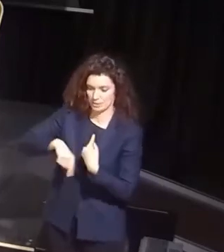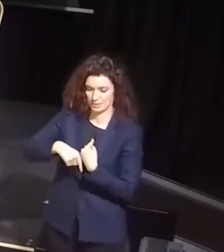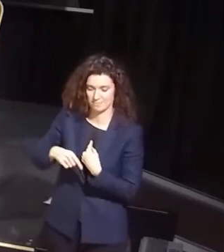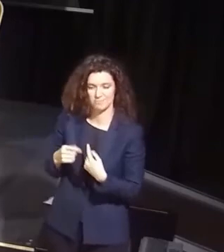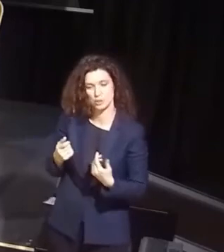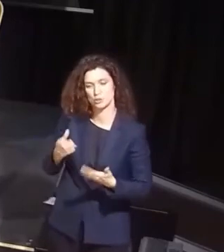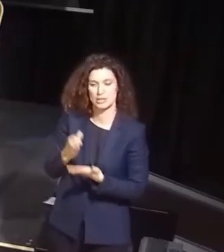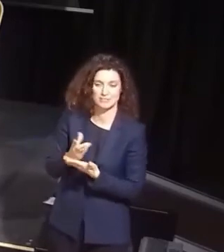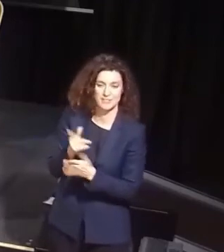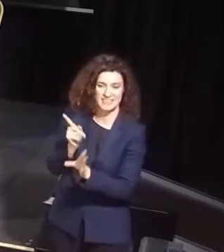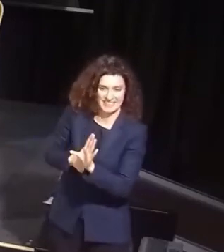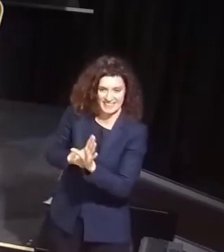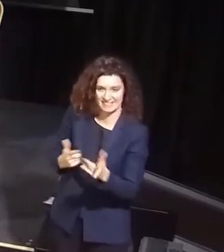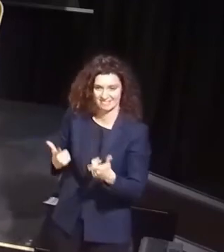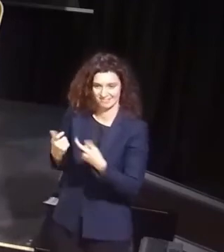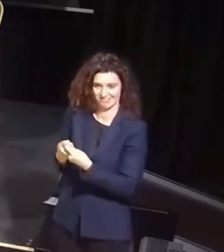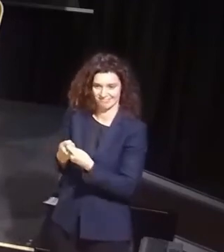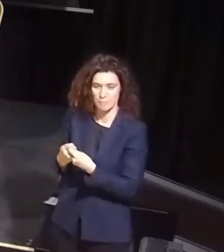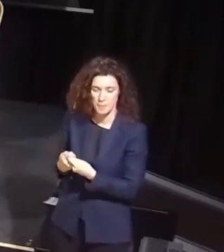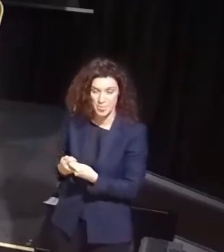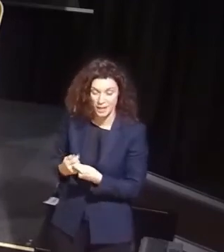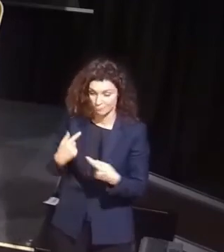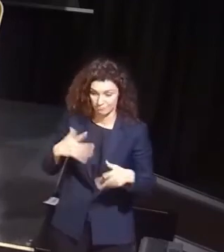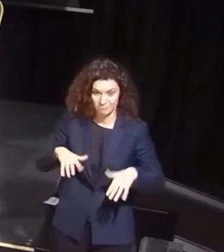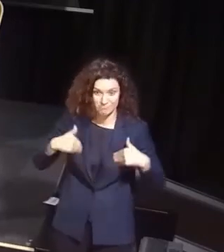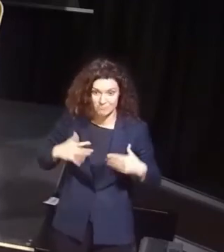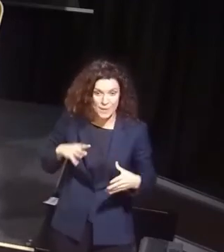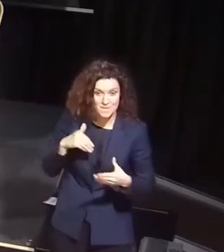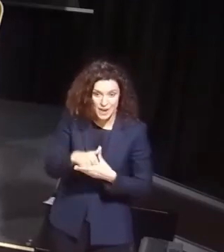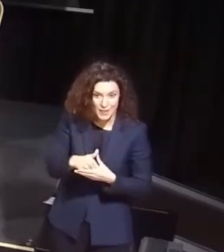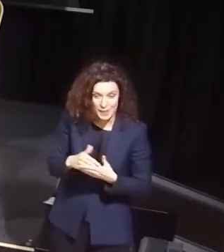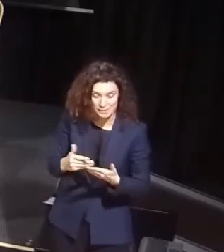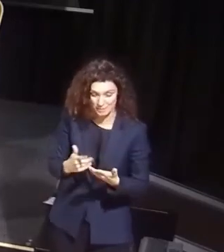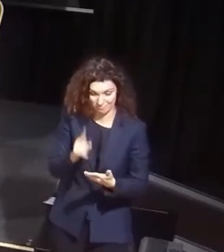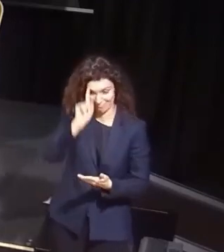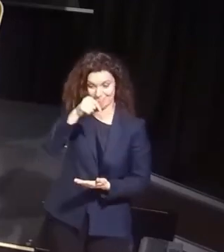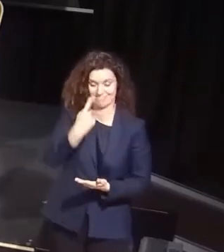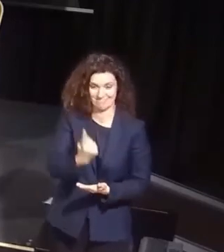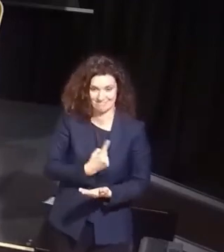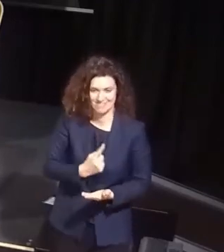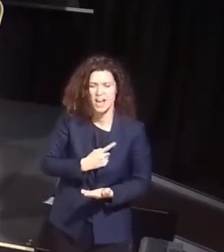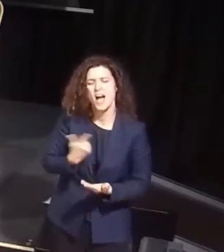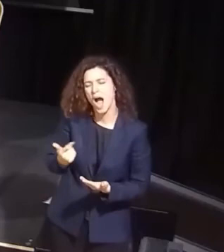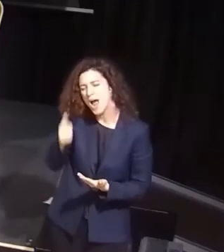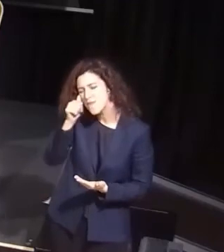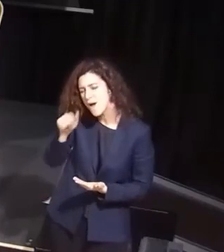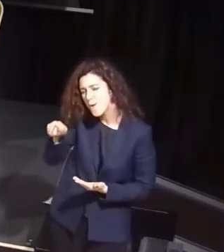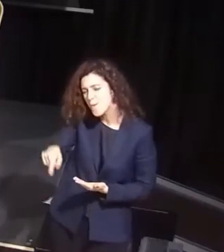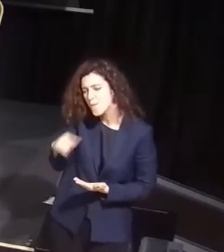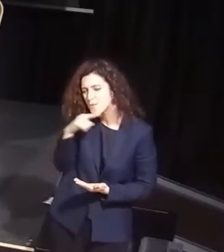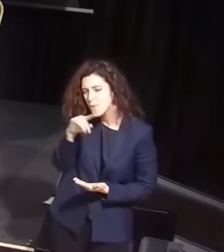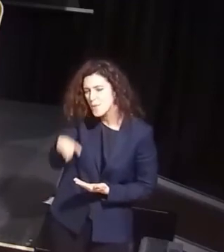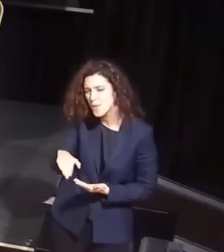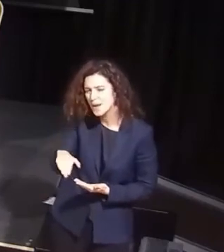and it's quite... to me, because I know him, it's quite emotional. I have edited out his name,